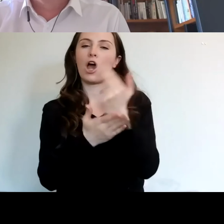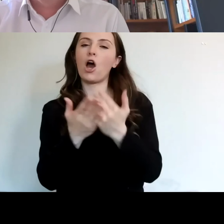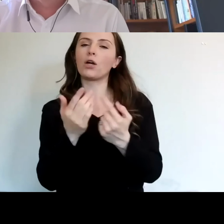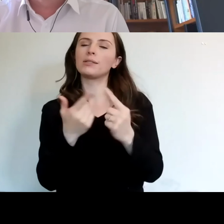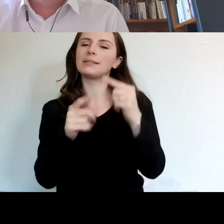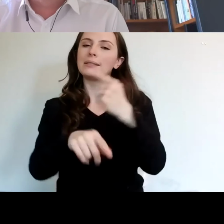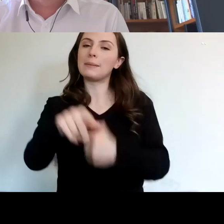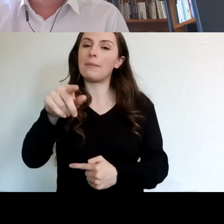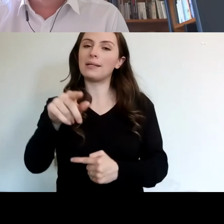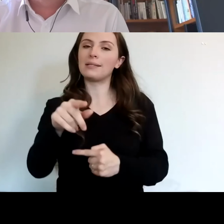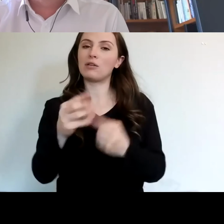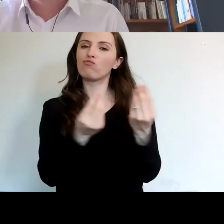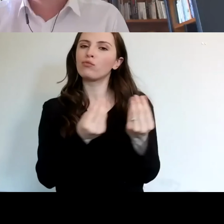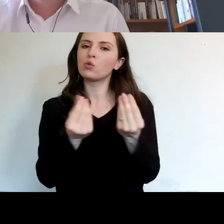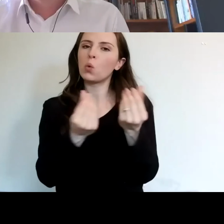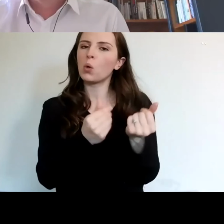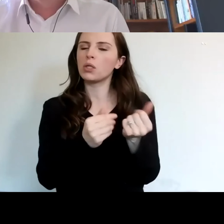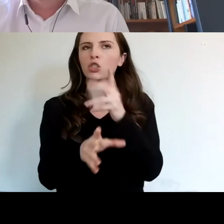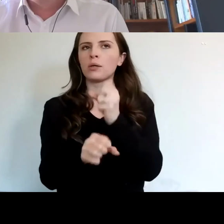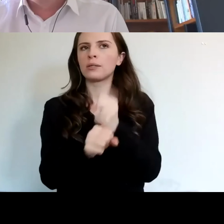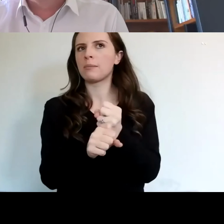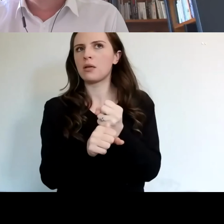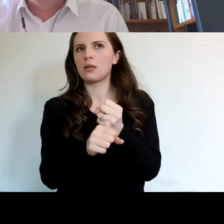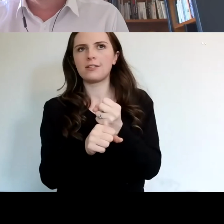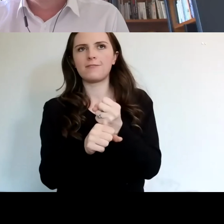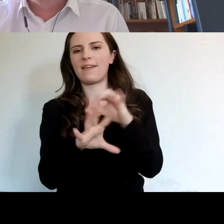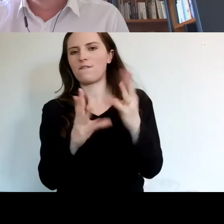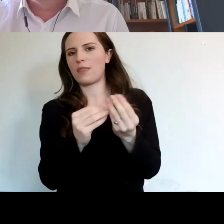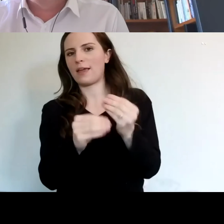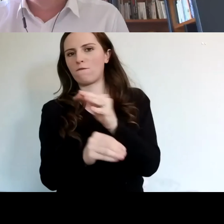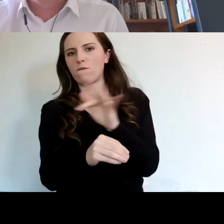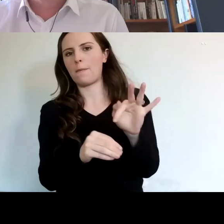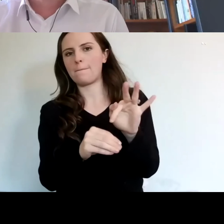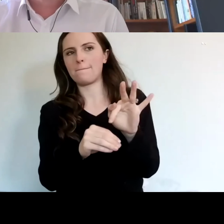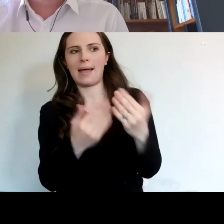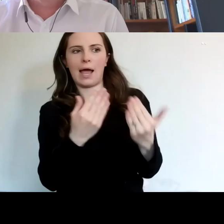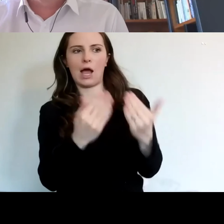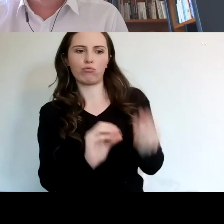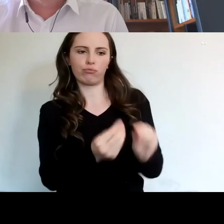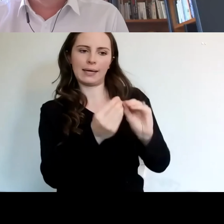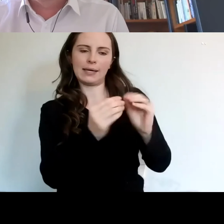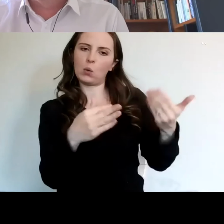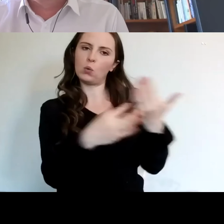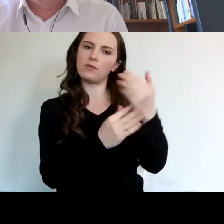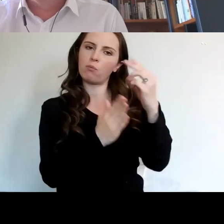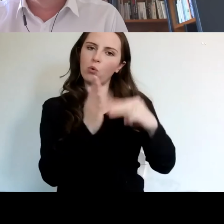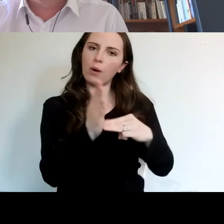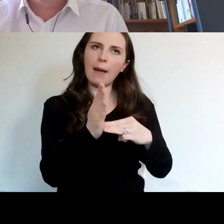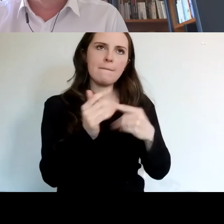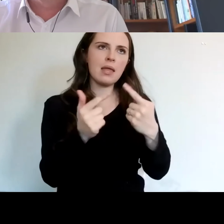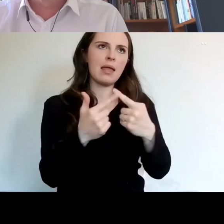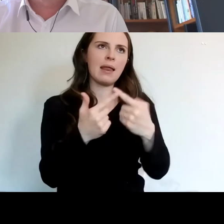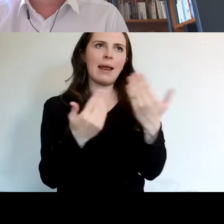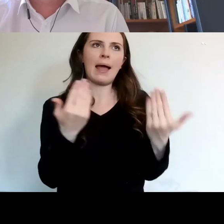and it covers everything from how to create inclusive programming, how to organise and promote assisted performances